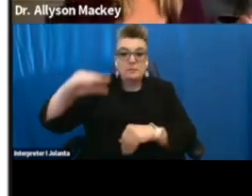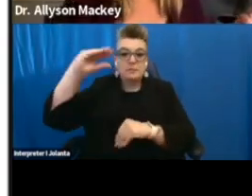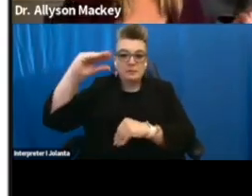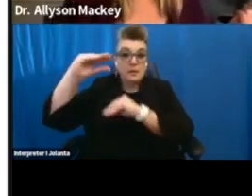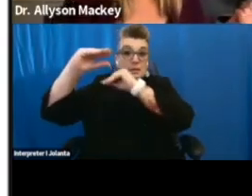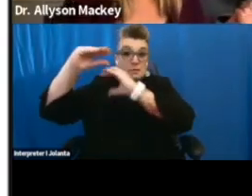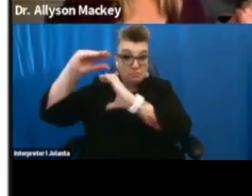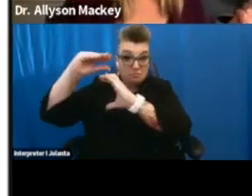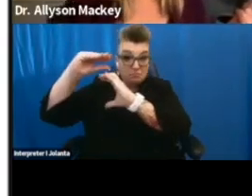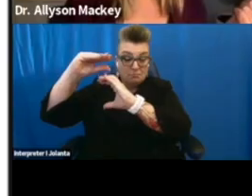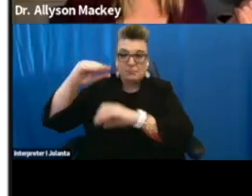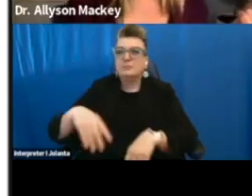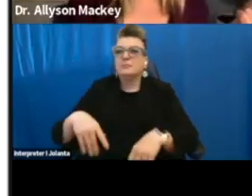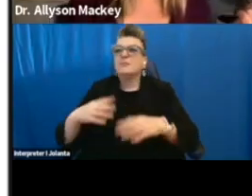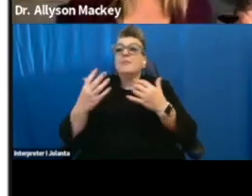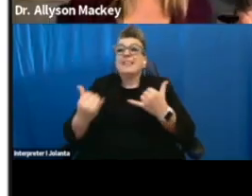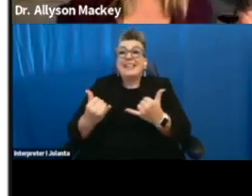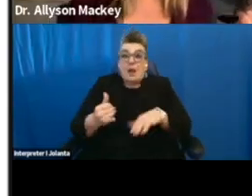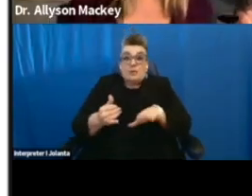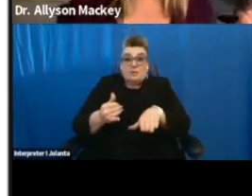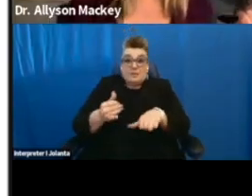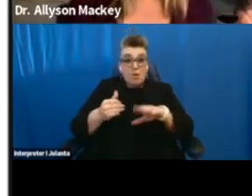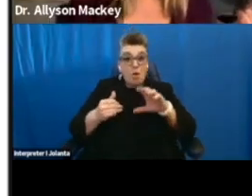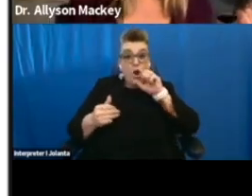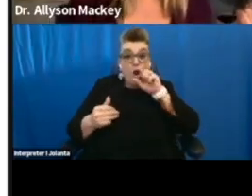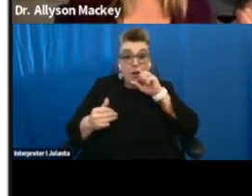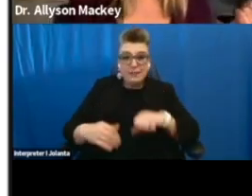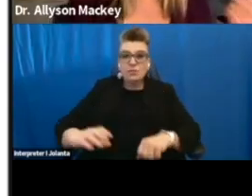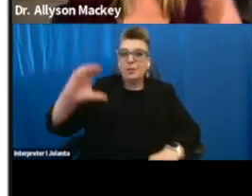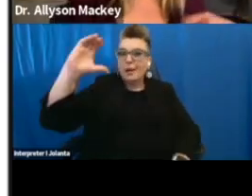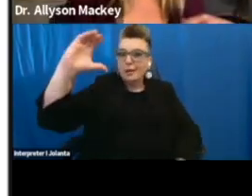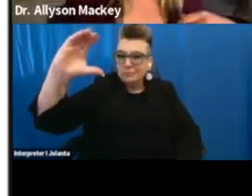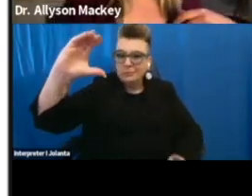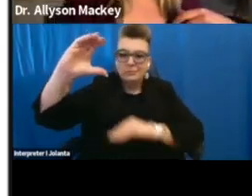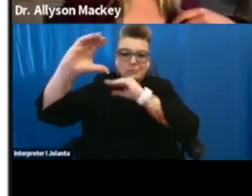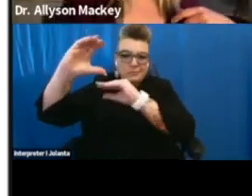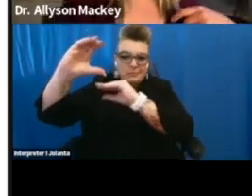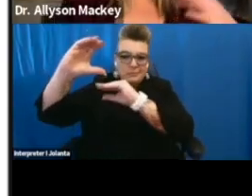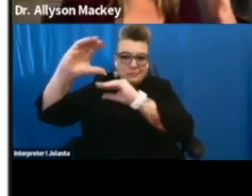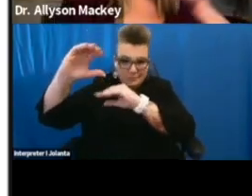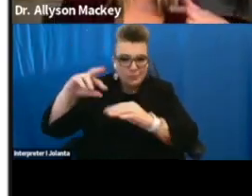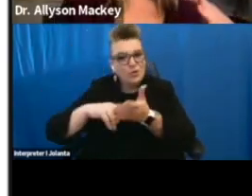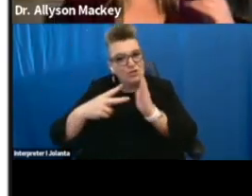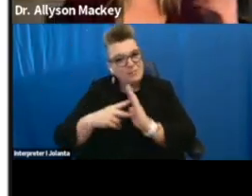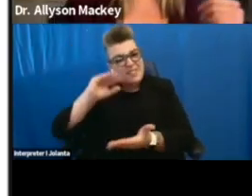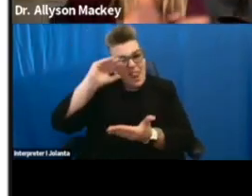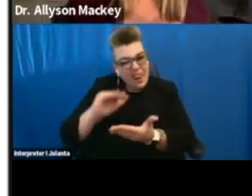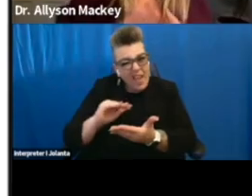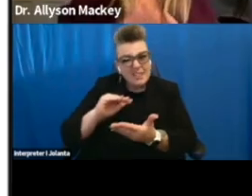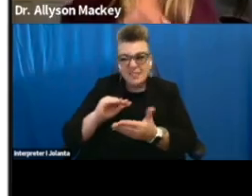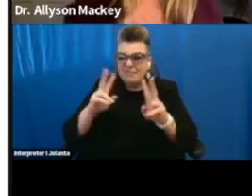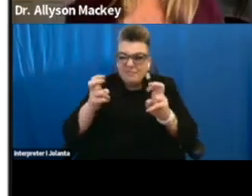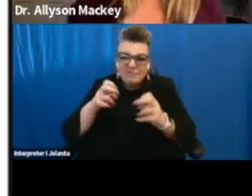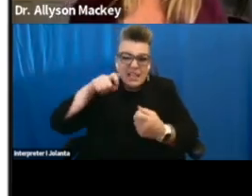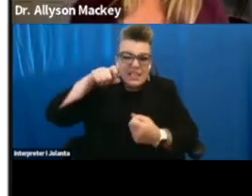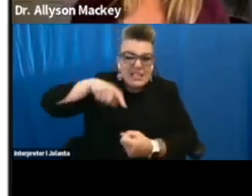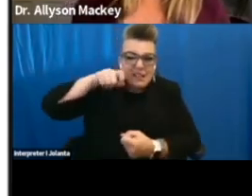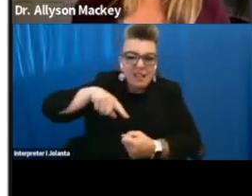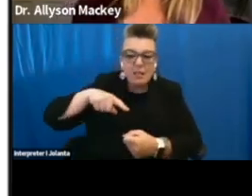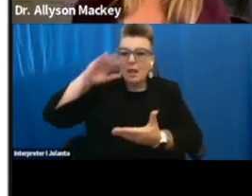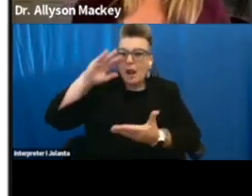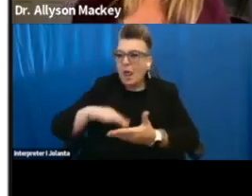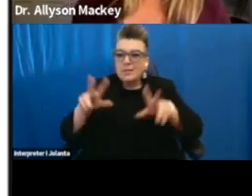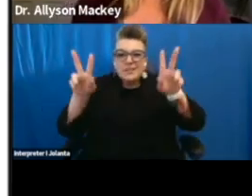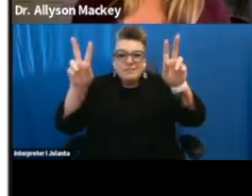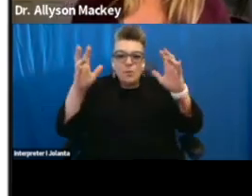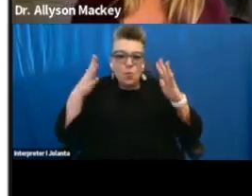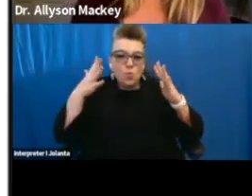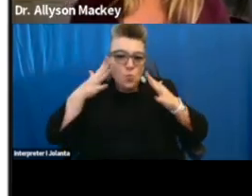have a case with a higher Hurst exponent less signal less noise at these higher frequencies